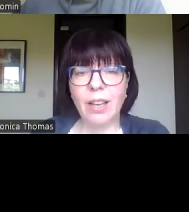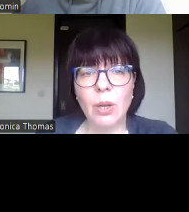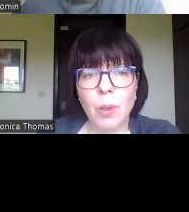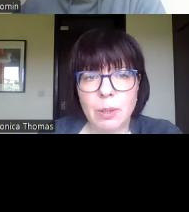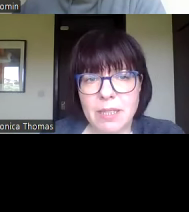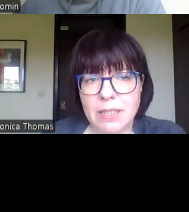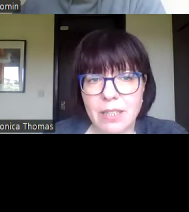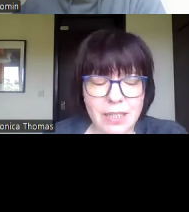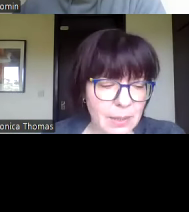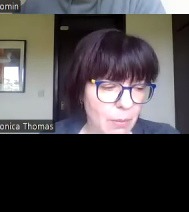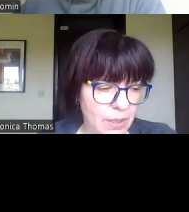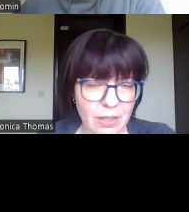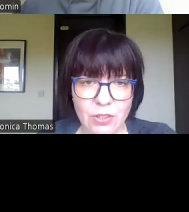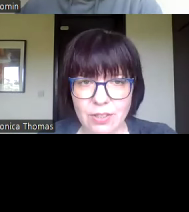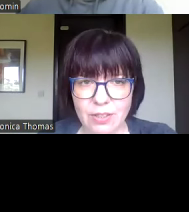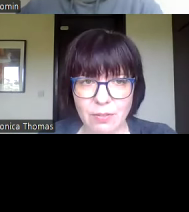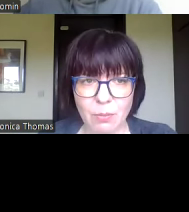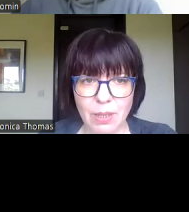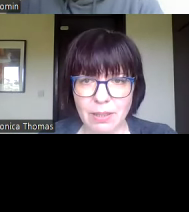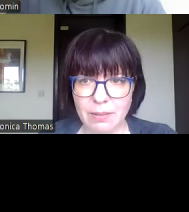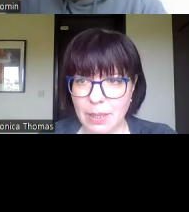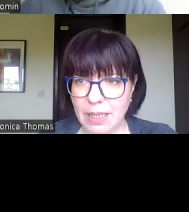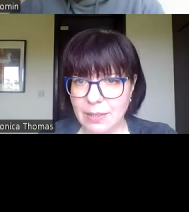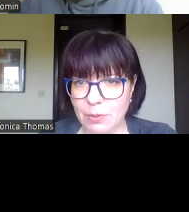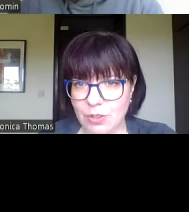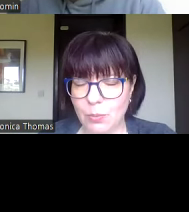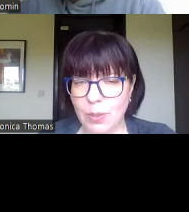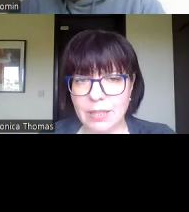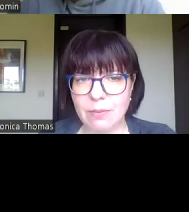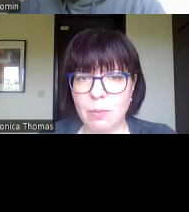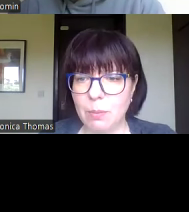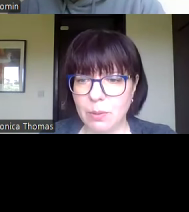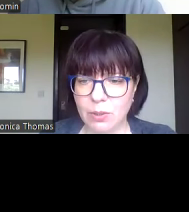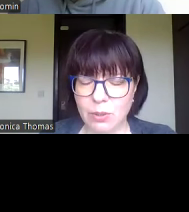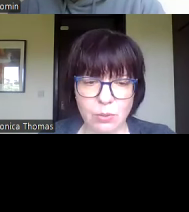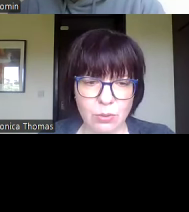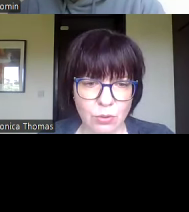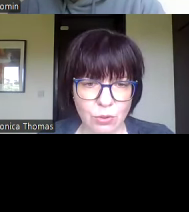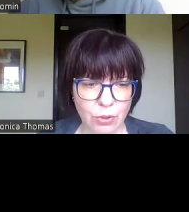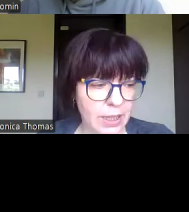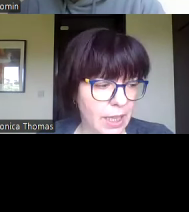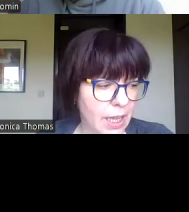We will be starting the webinar in just a few minutes. We're just waiting for people to join.